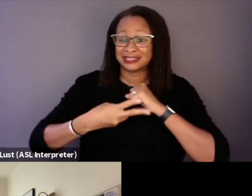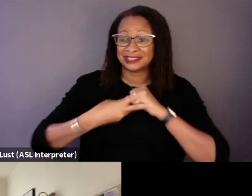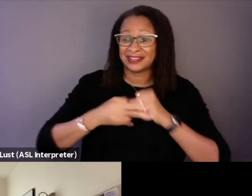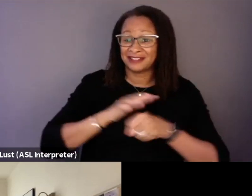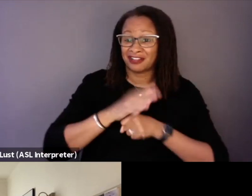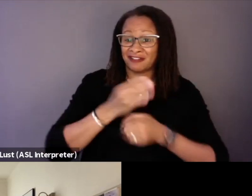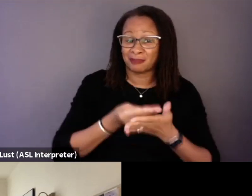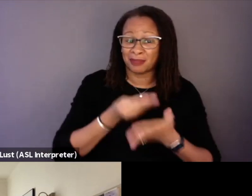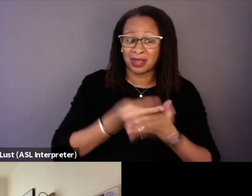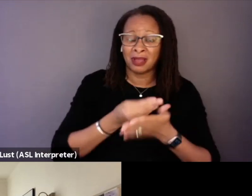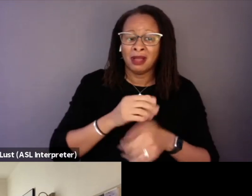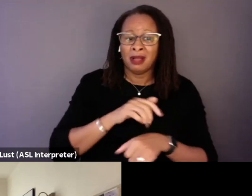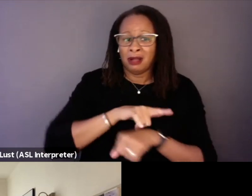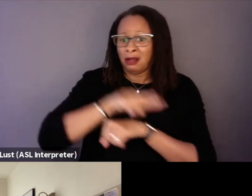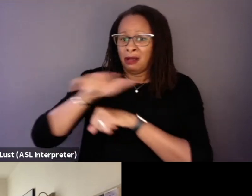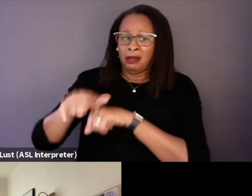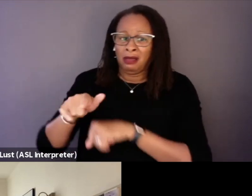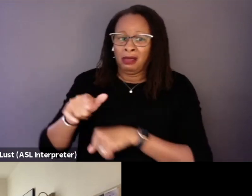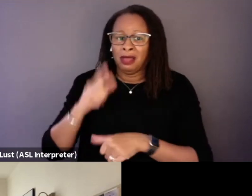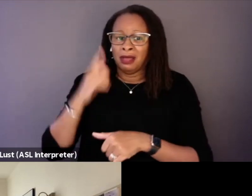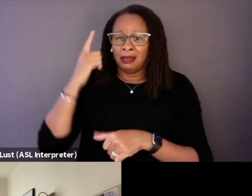so that I can pay for my plane ticket.